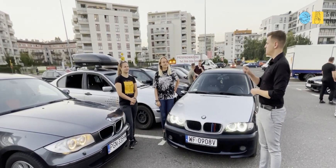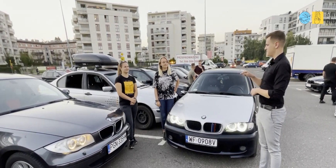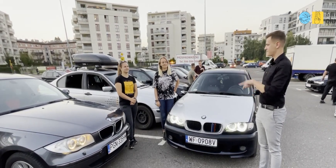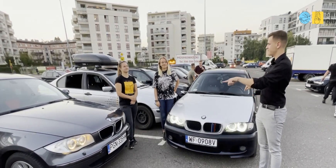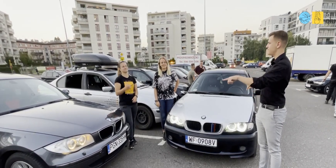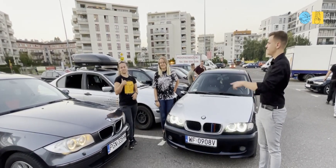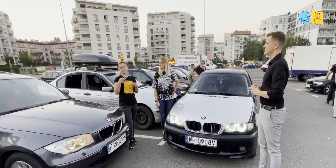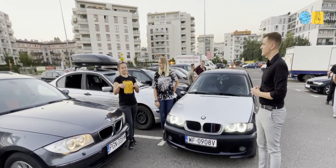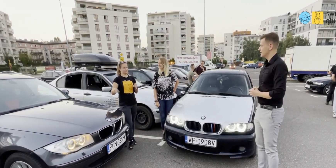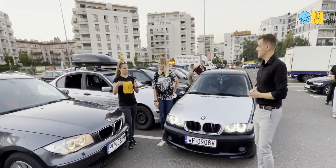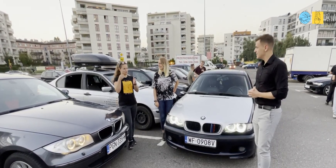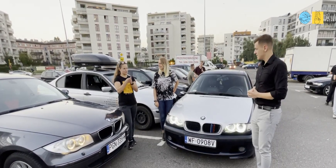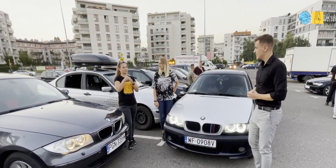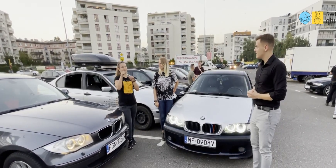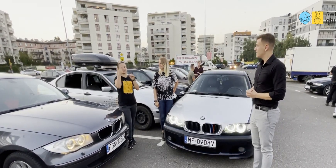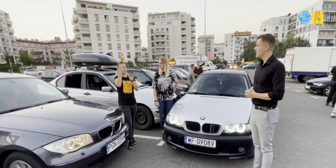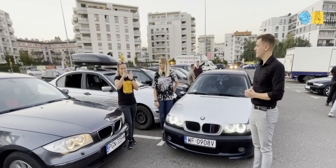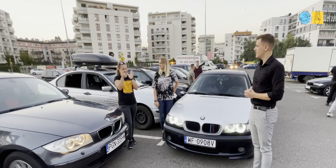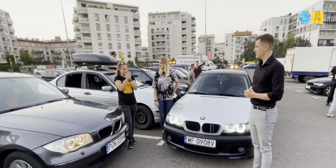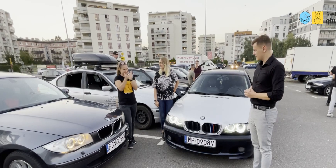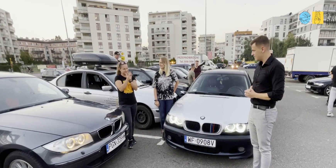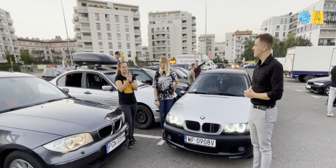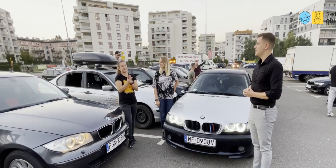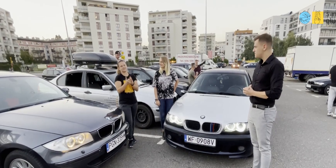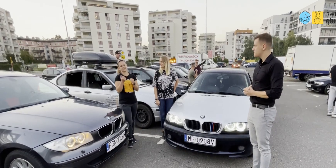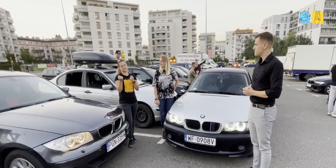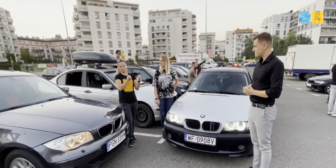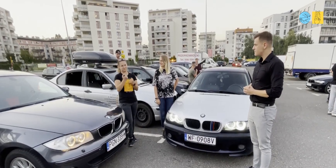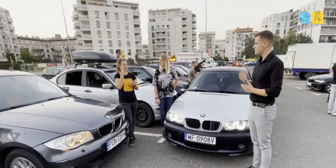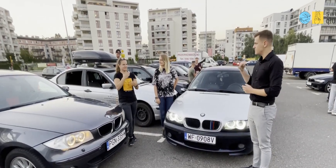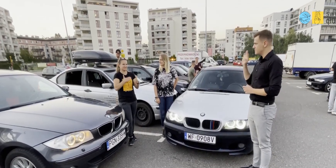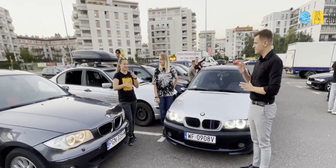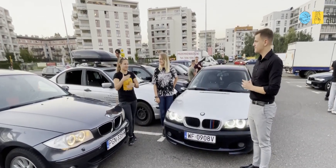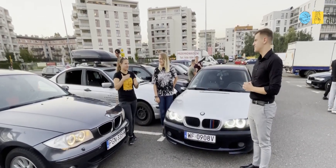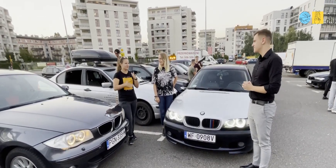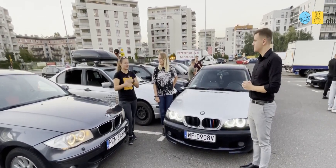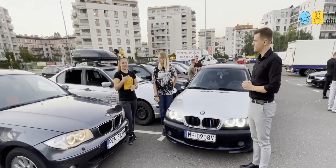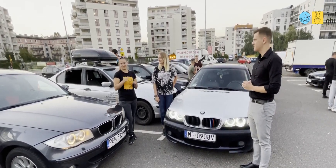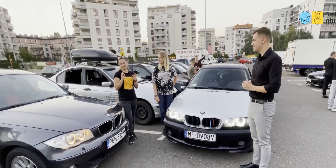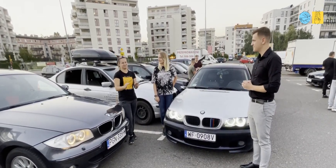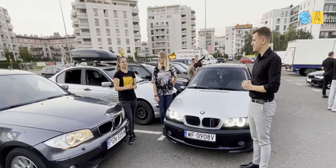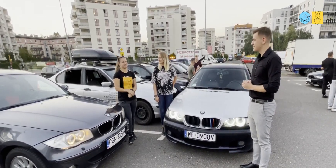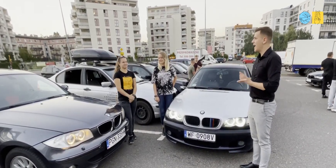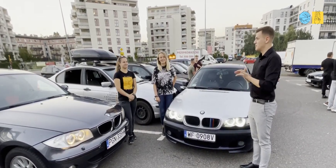[G]: I bought the car in 2017, I'm happy with it and it drives very well.